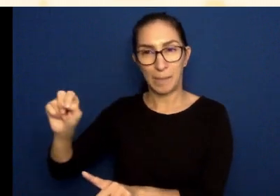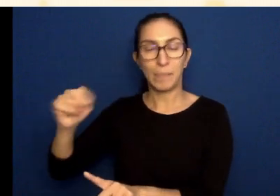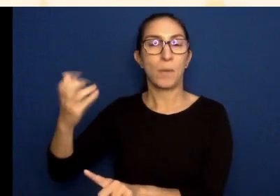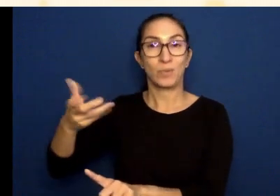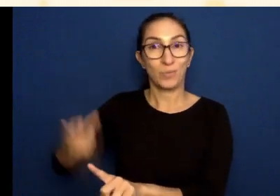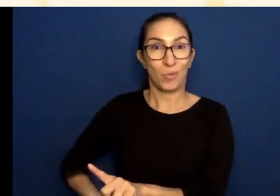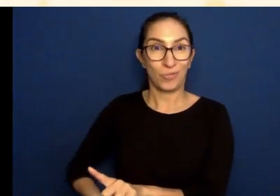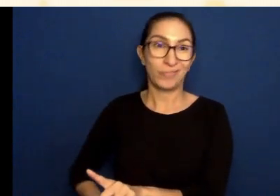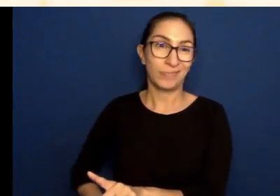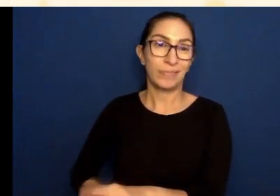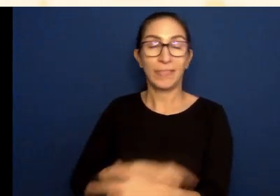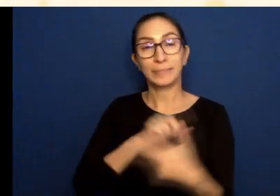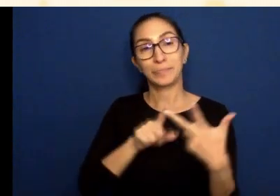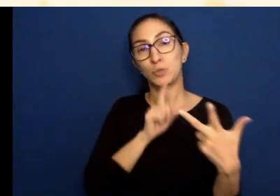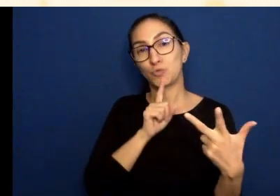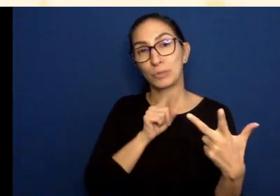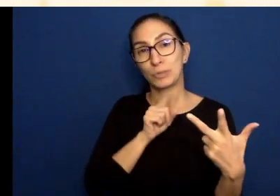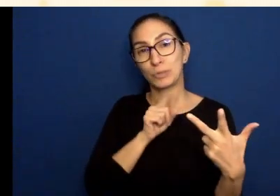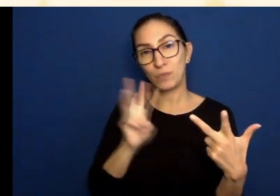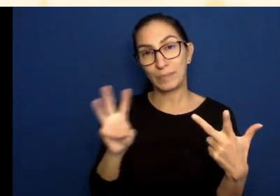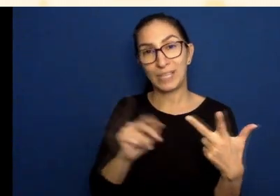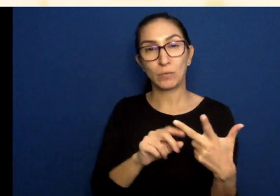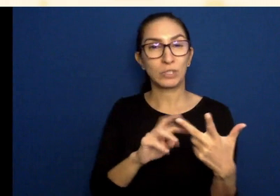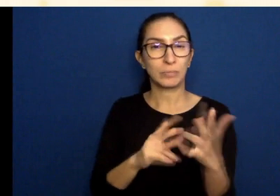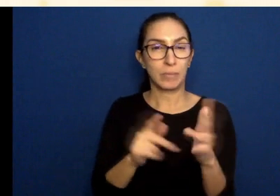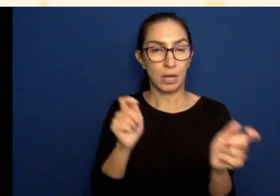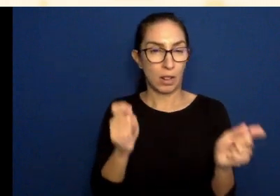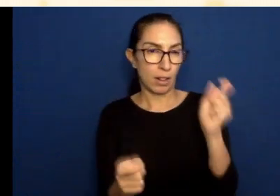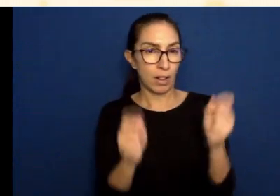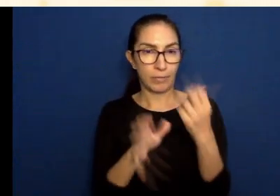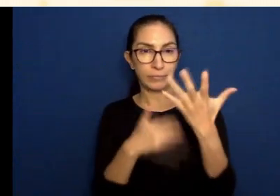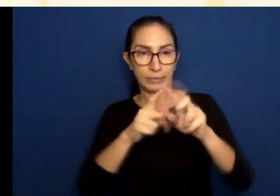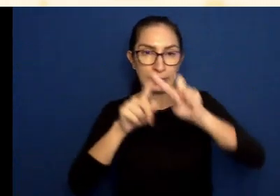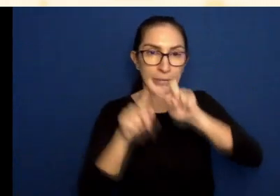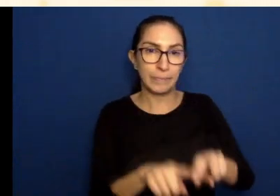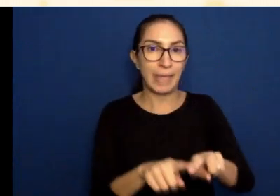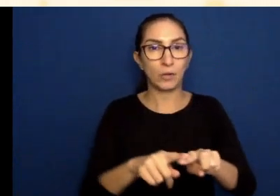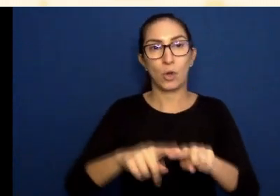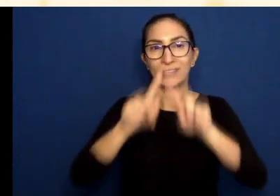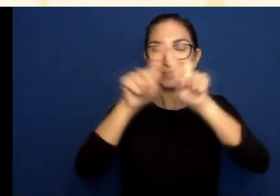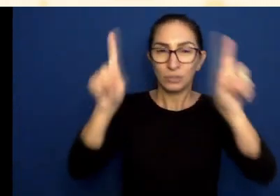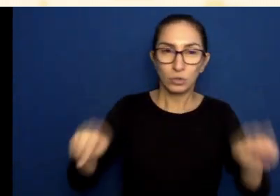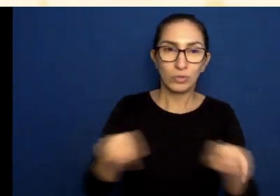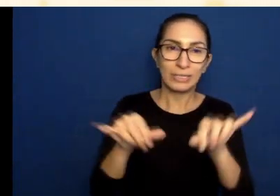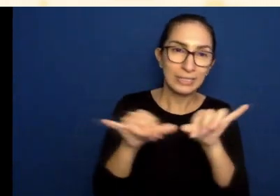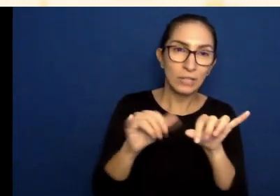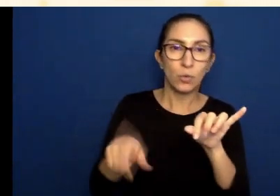to test your M dot site on desktop and on mobile, and your www site on desktop and mobile.